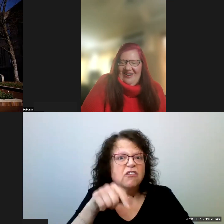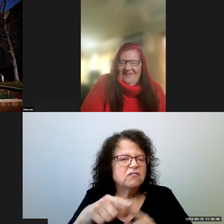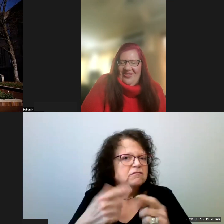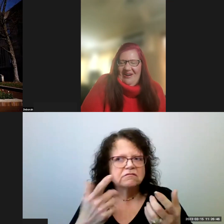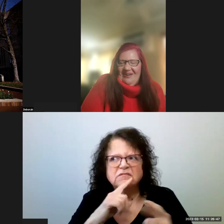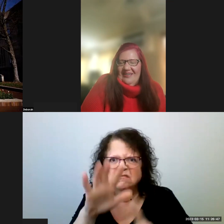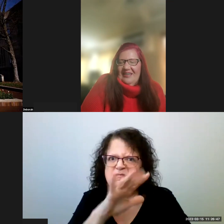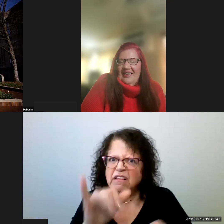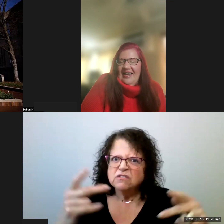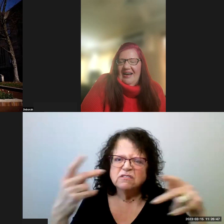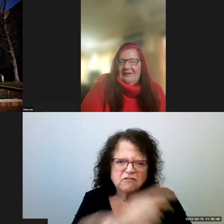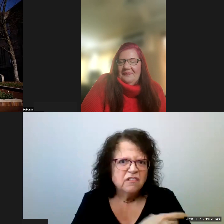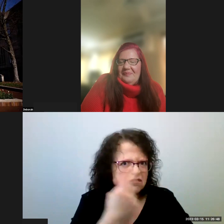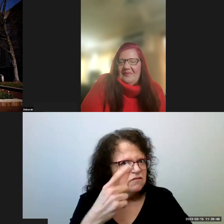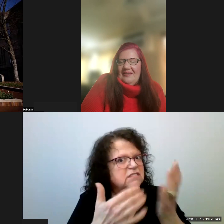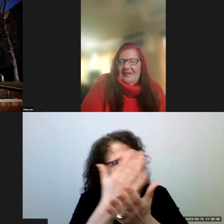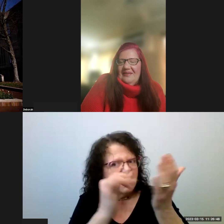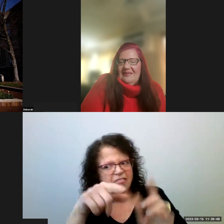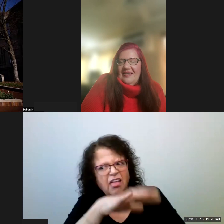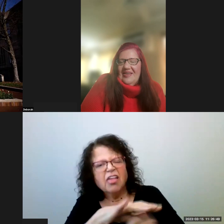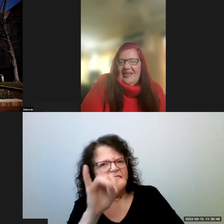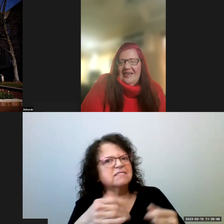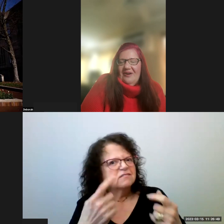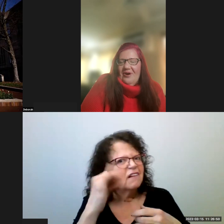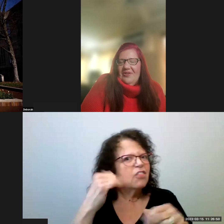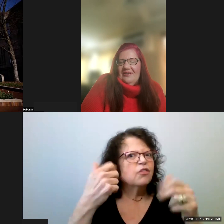care of you there. I think that's kind of where everything is